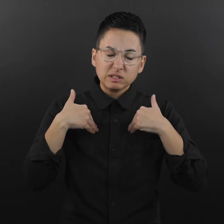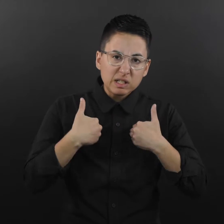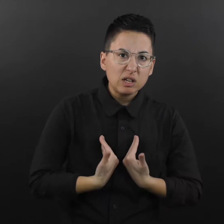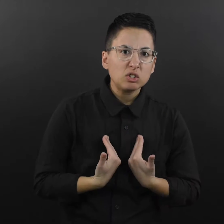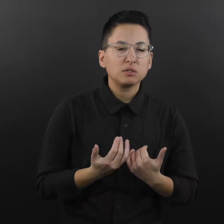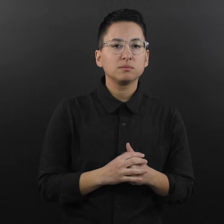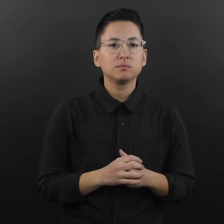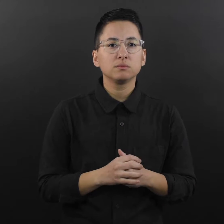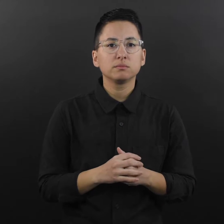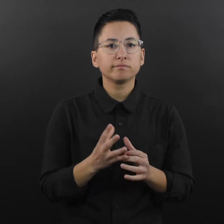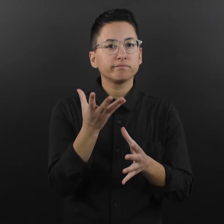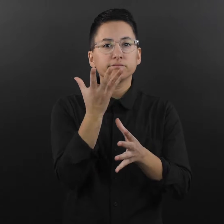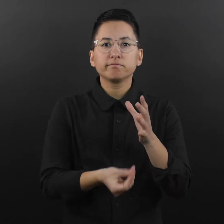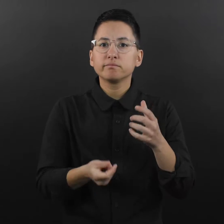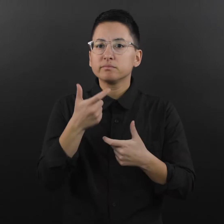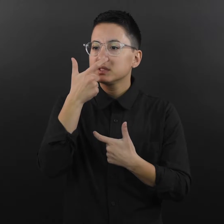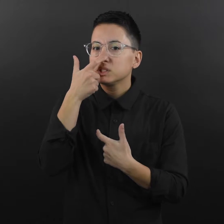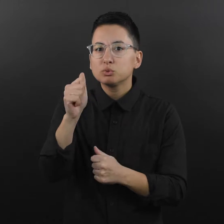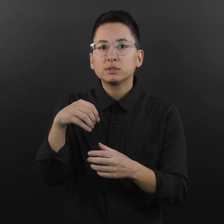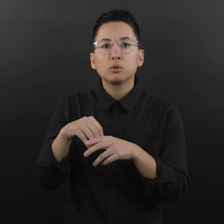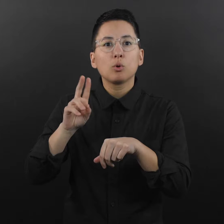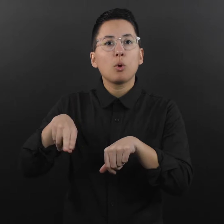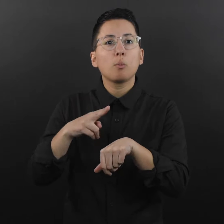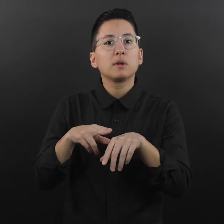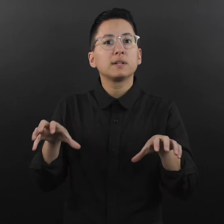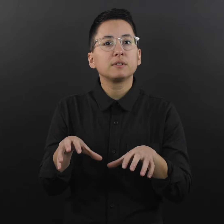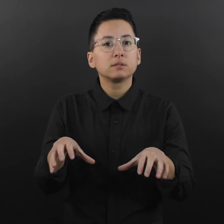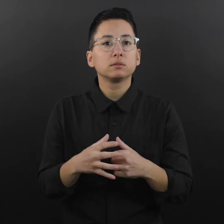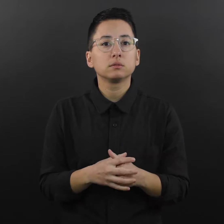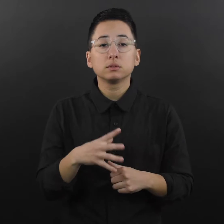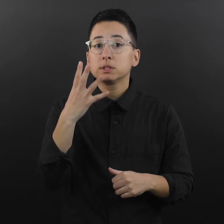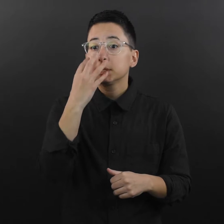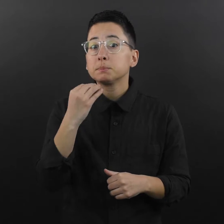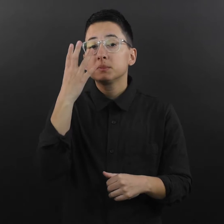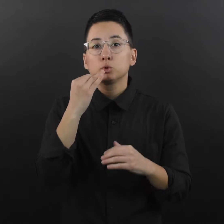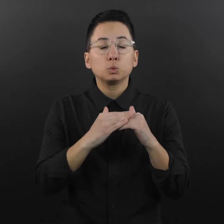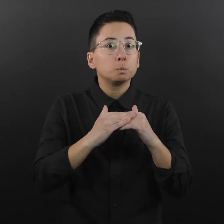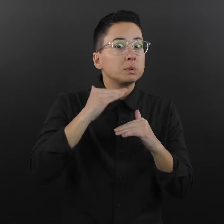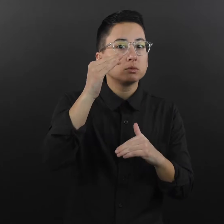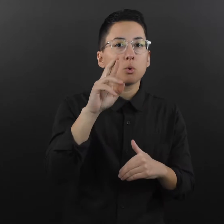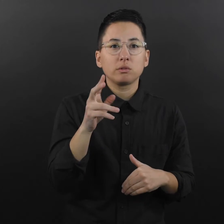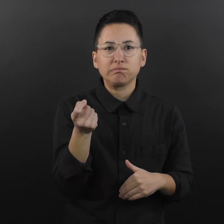• Lack of interest in normal activities • Sleeping too much or too little